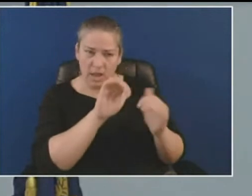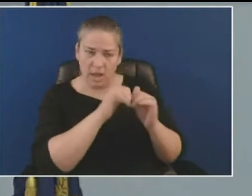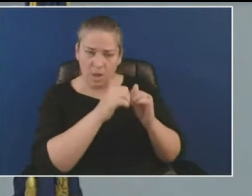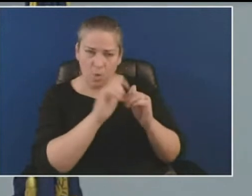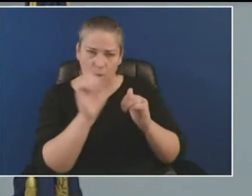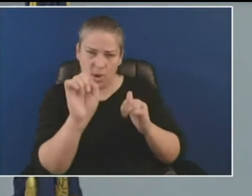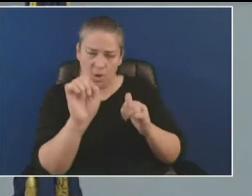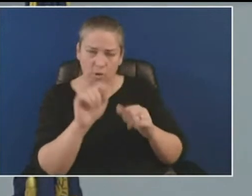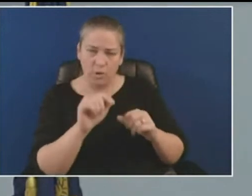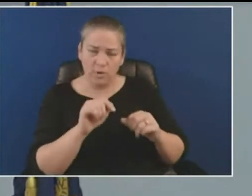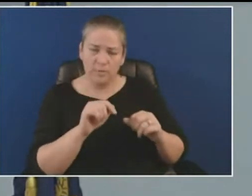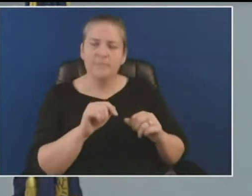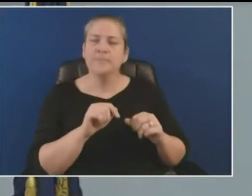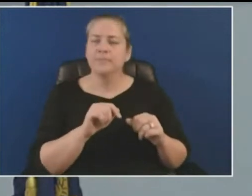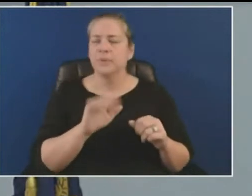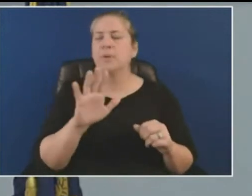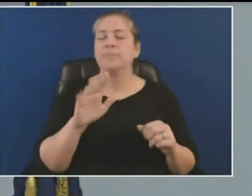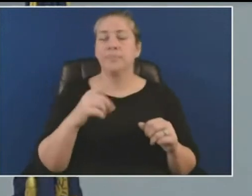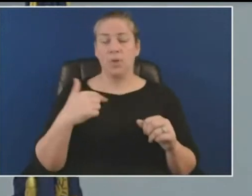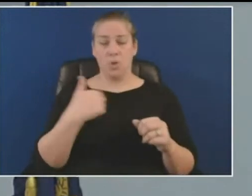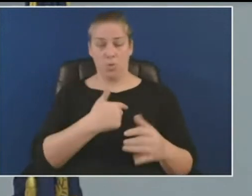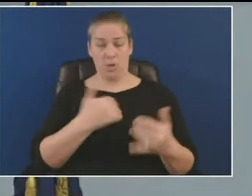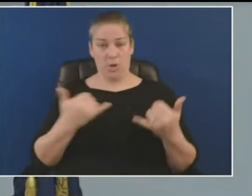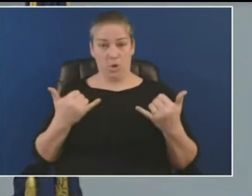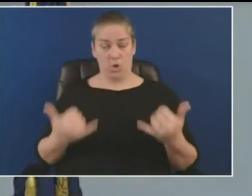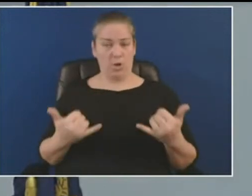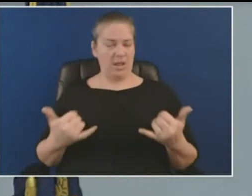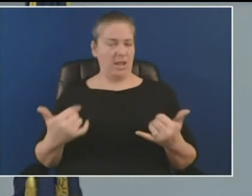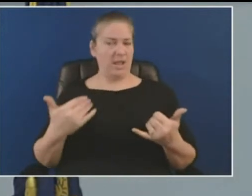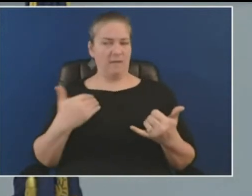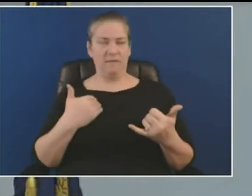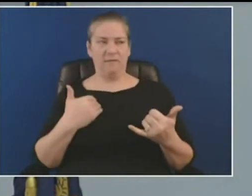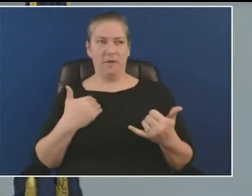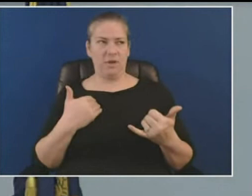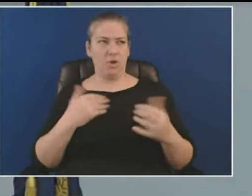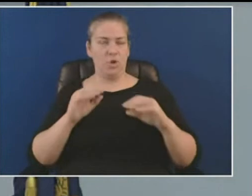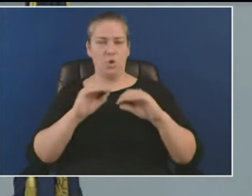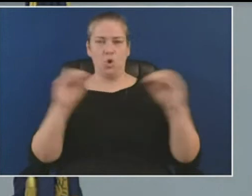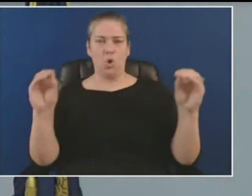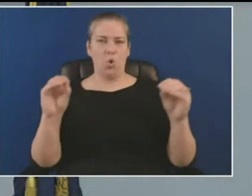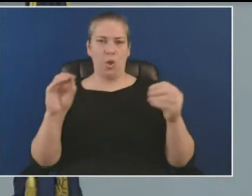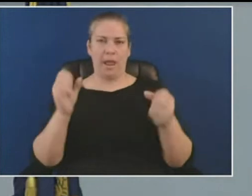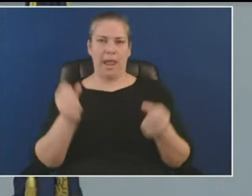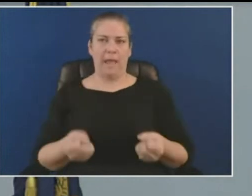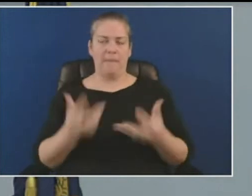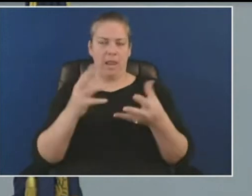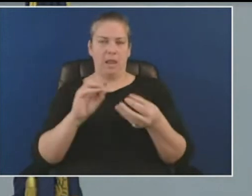So we currently do not have an overall number of people that we have lost.